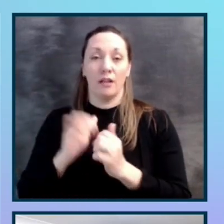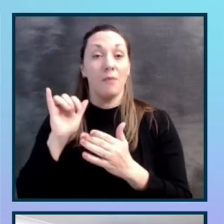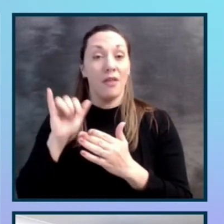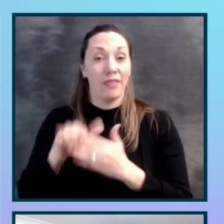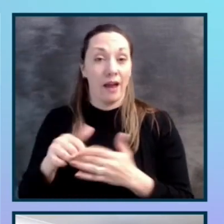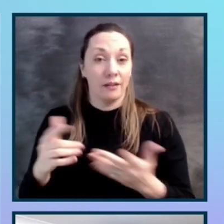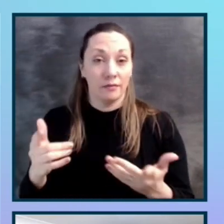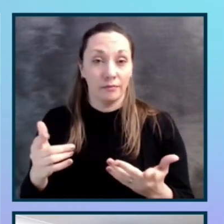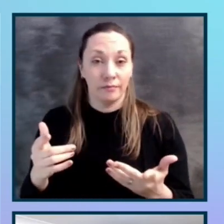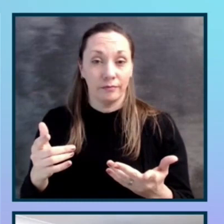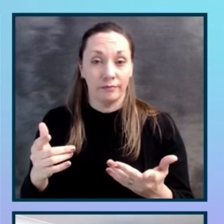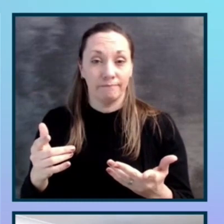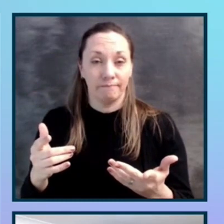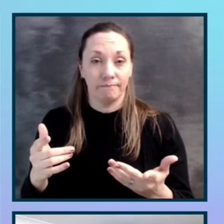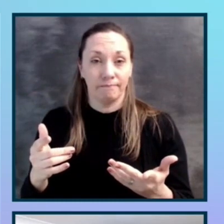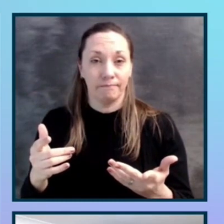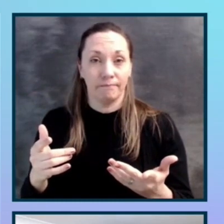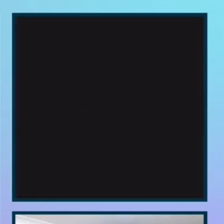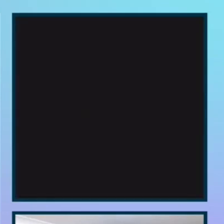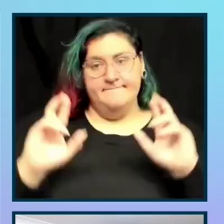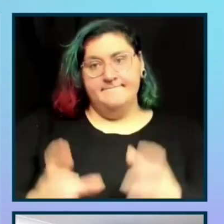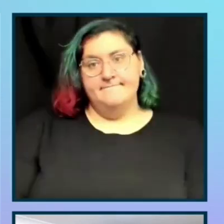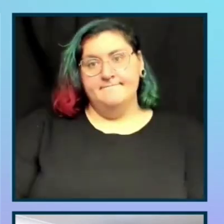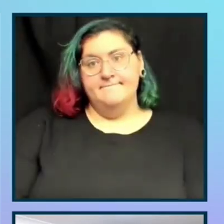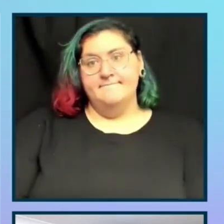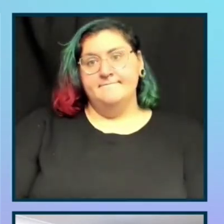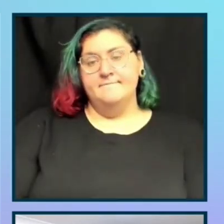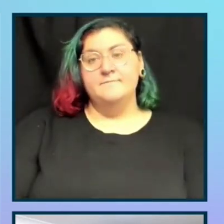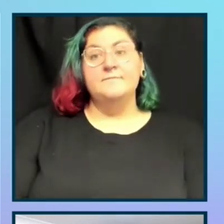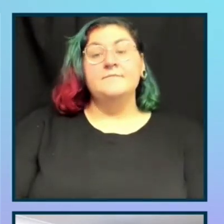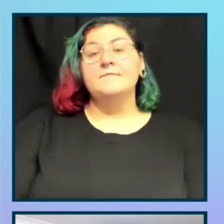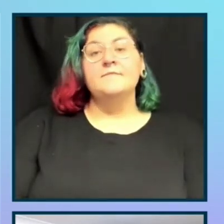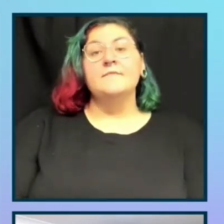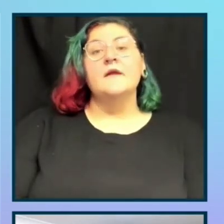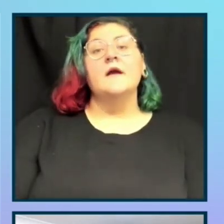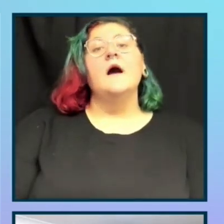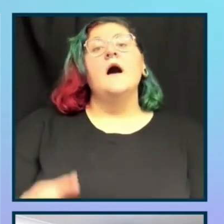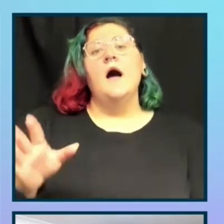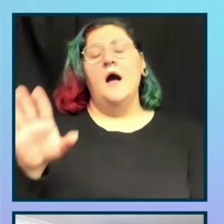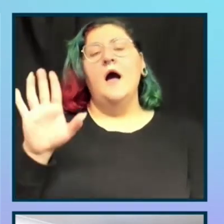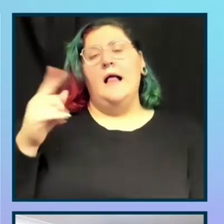let me you know, roll back a step slightly because there are multiple factions in Sea Of Thieves.